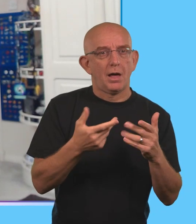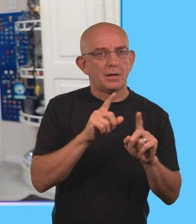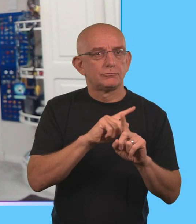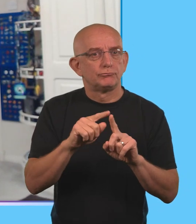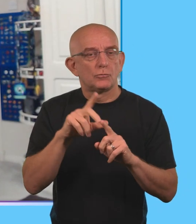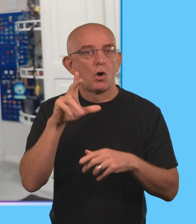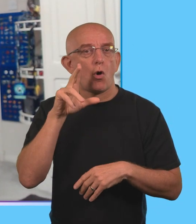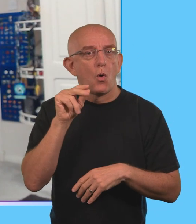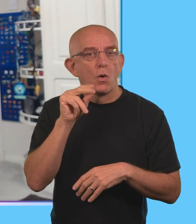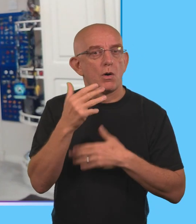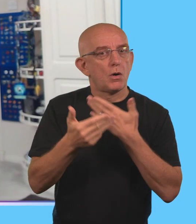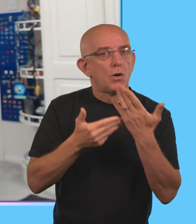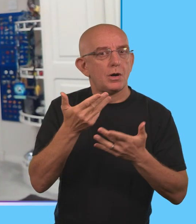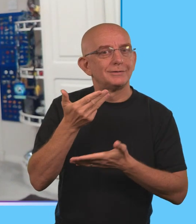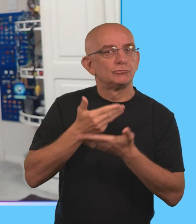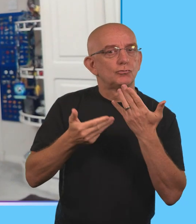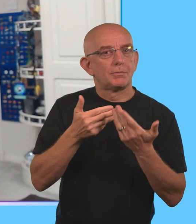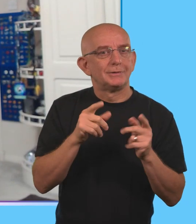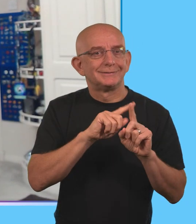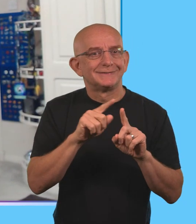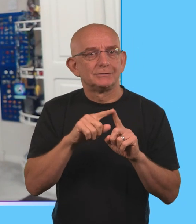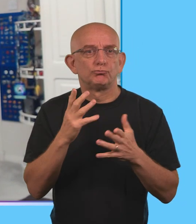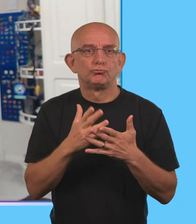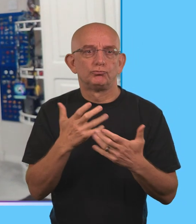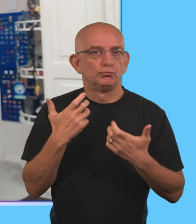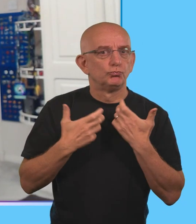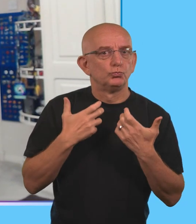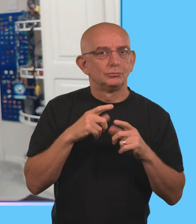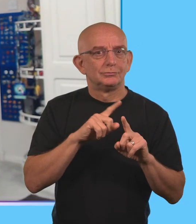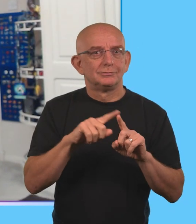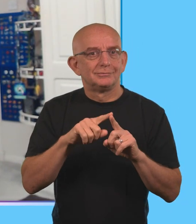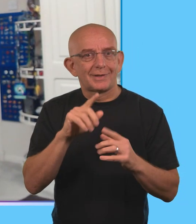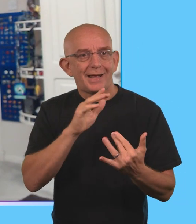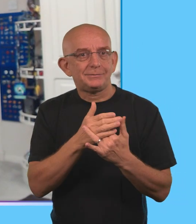audio description and a bunch of other interesting cool accessibility settings